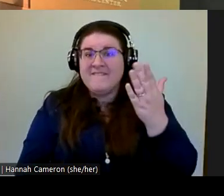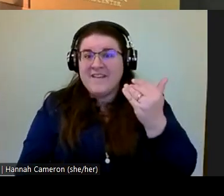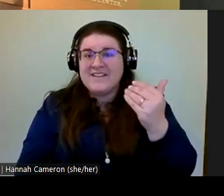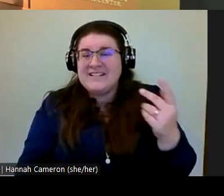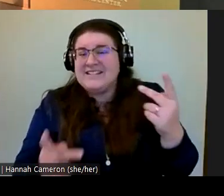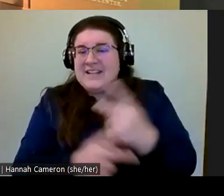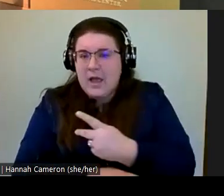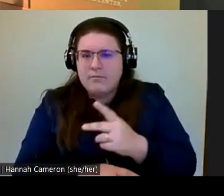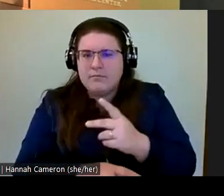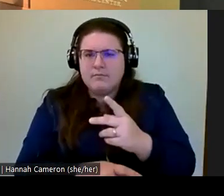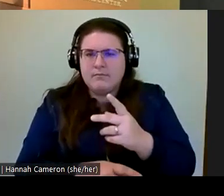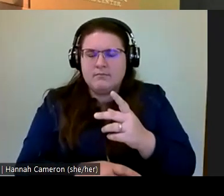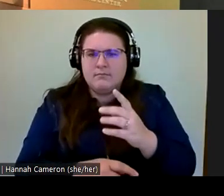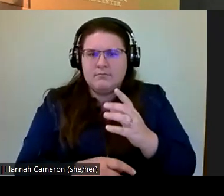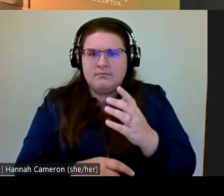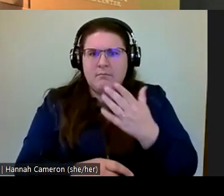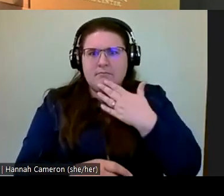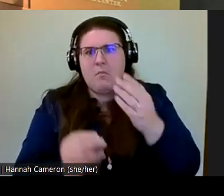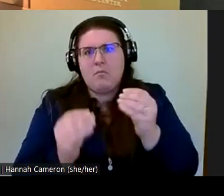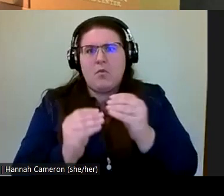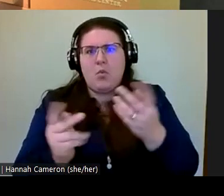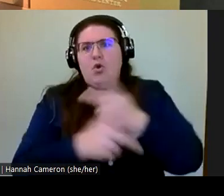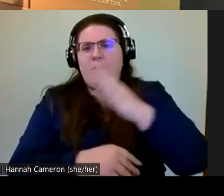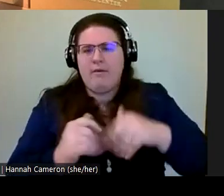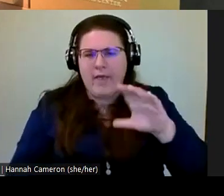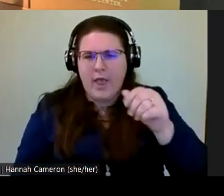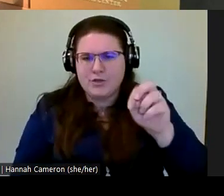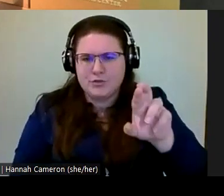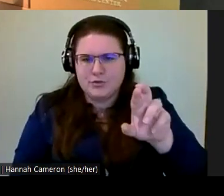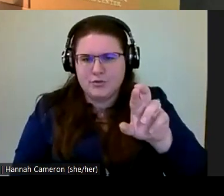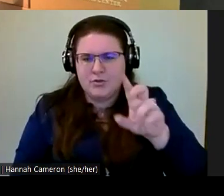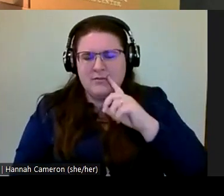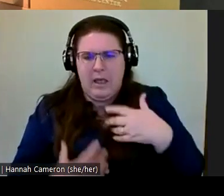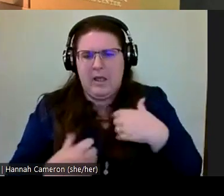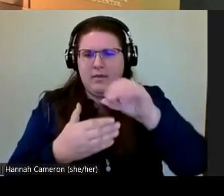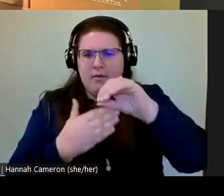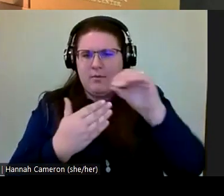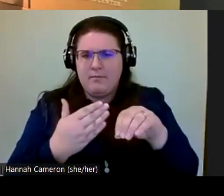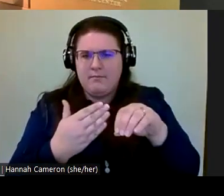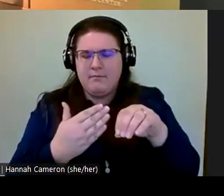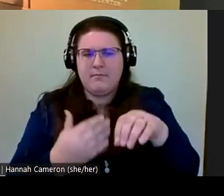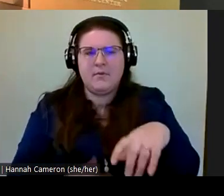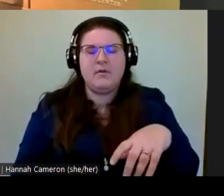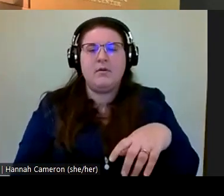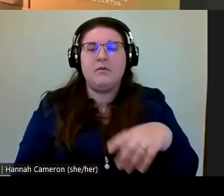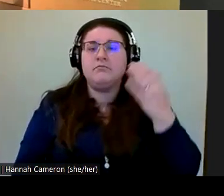impact how would we feel if we said that only one in 10 people uh who uh live with cancer in